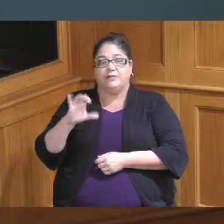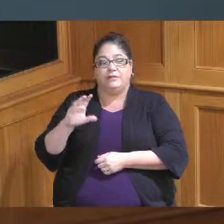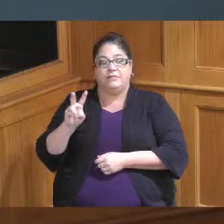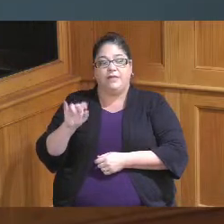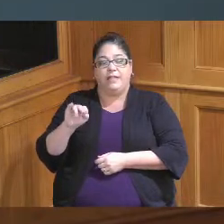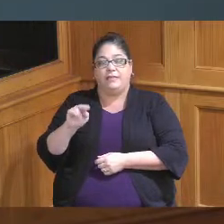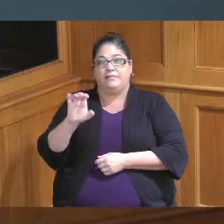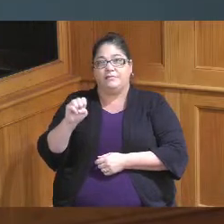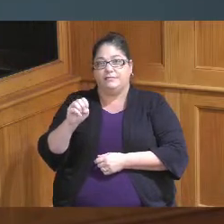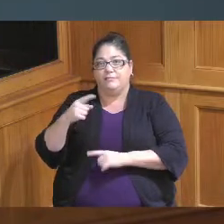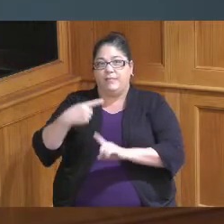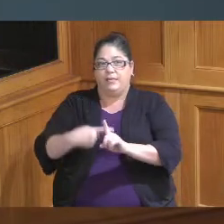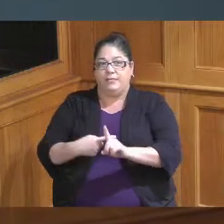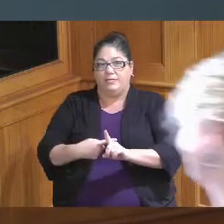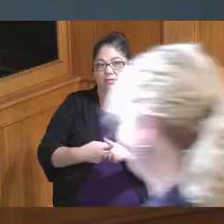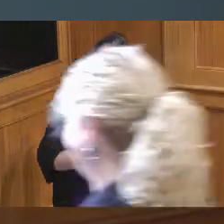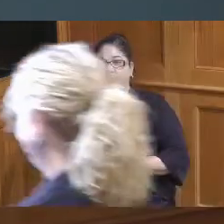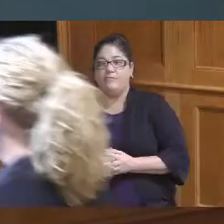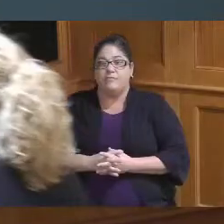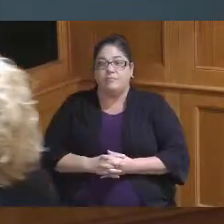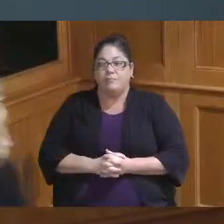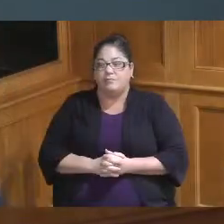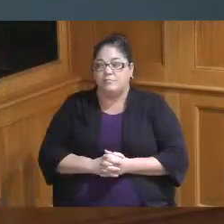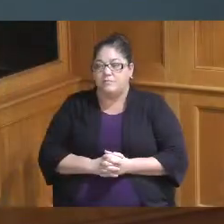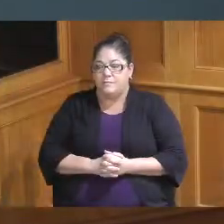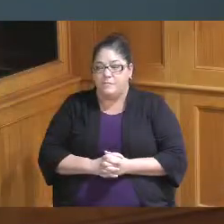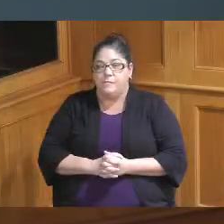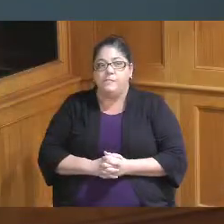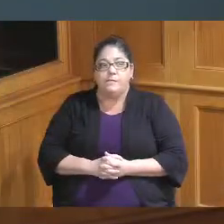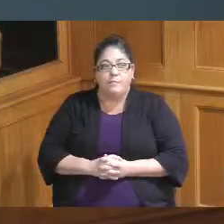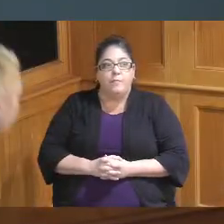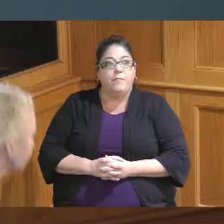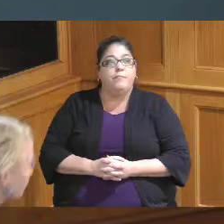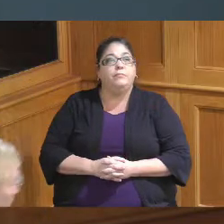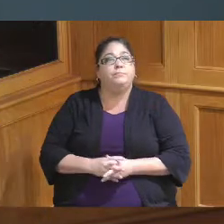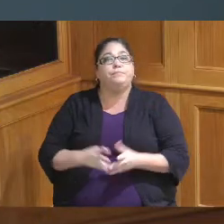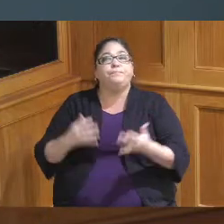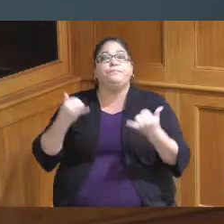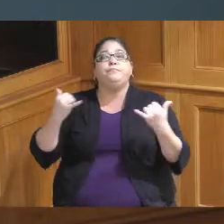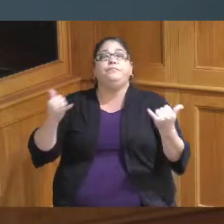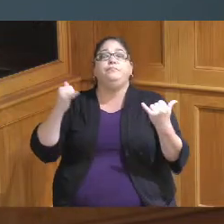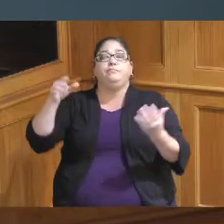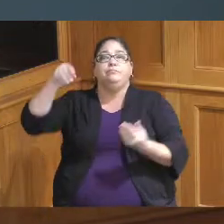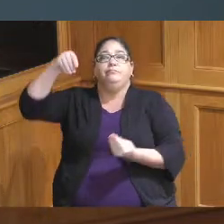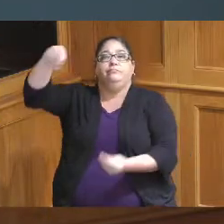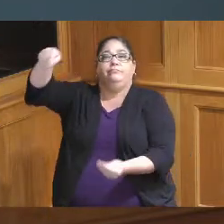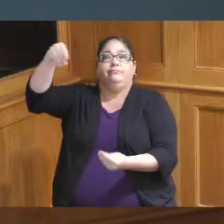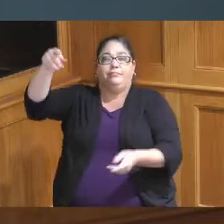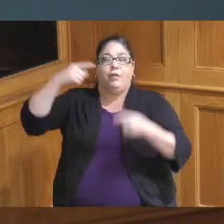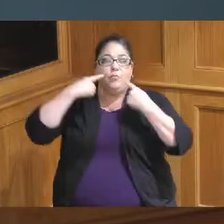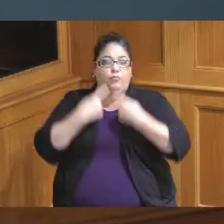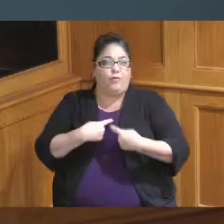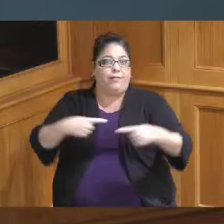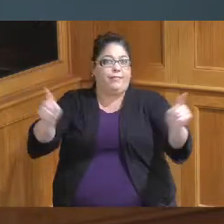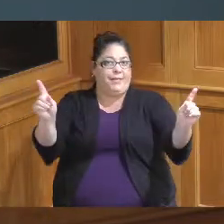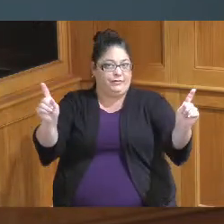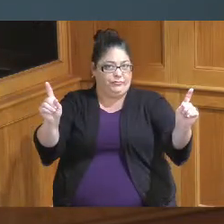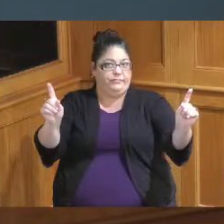Commissioner Dumas I'll allow you to lead that part okay so we have a proclamation